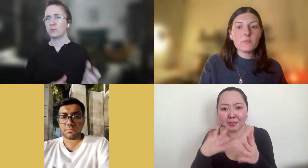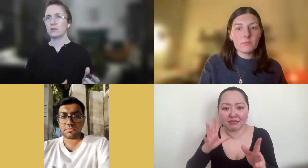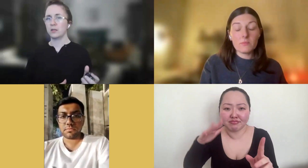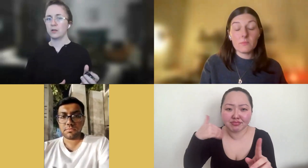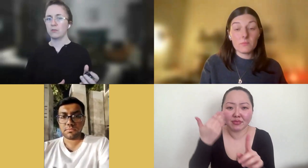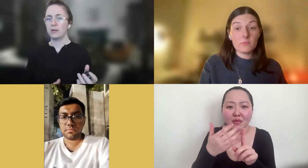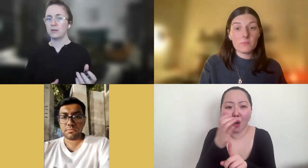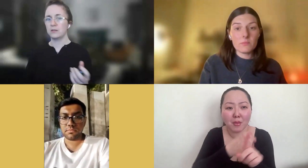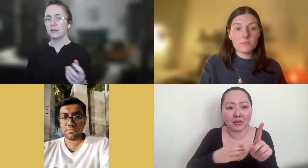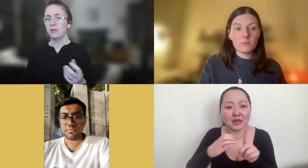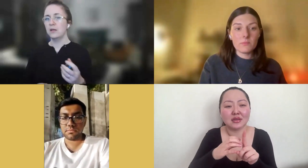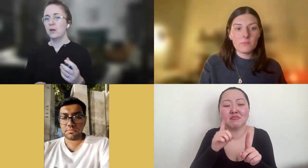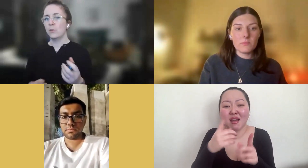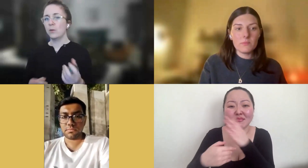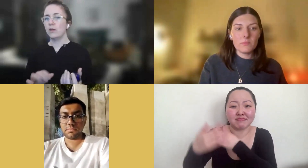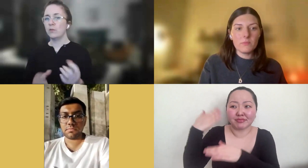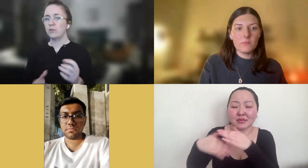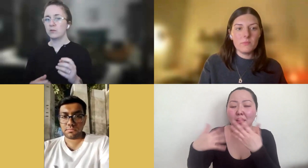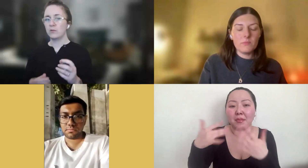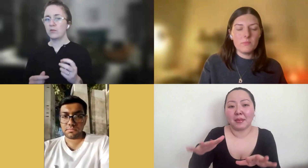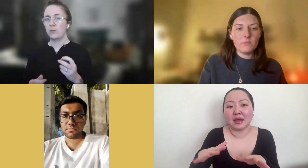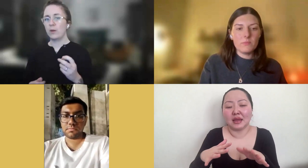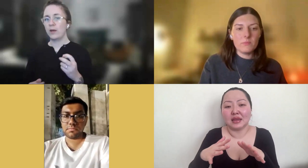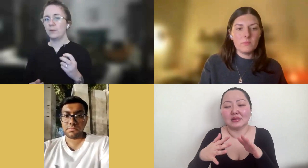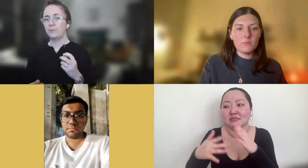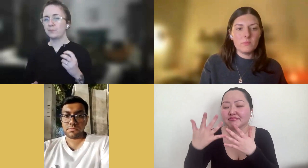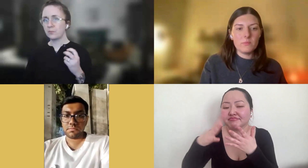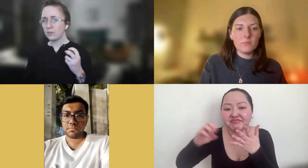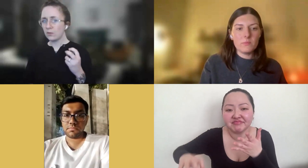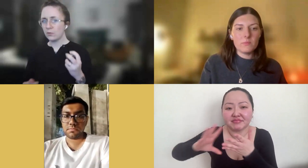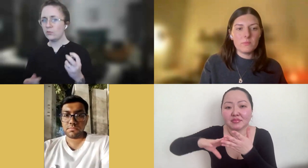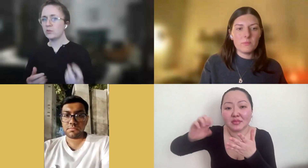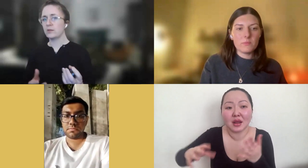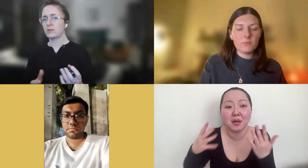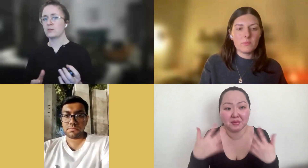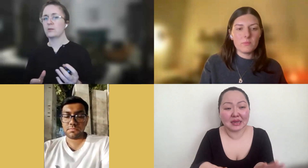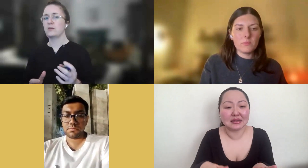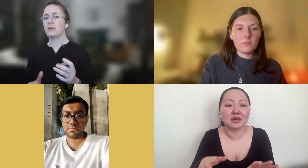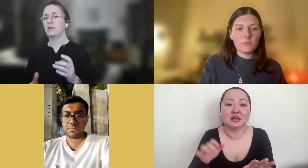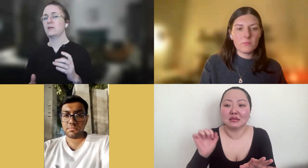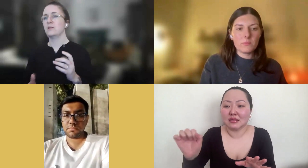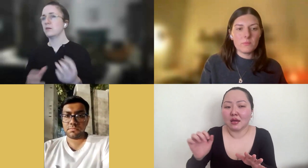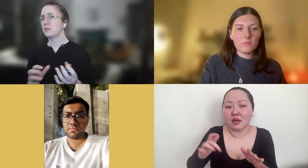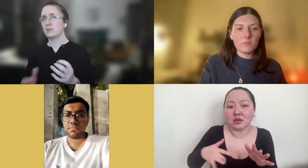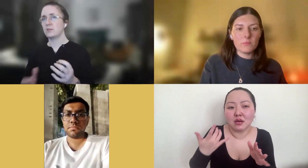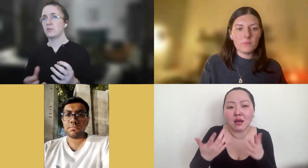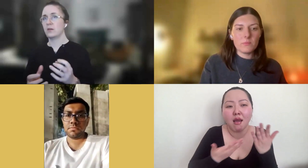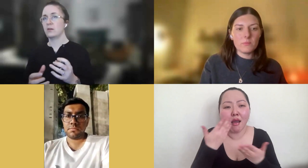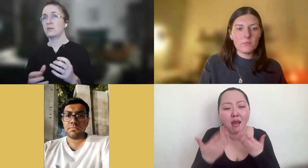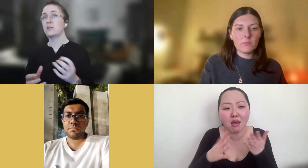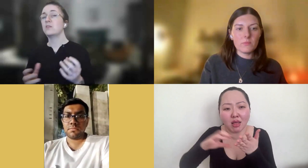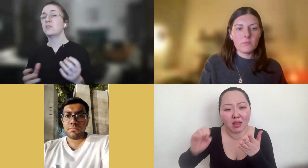systematically erased. So we really want to see where due to inaccessibility design